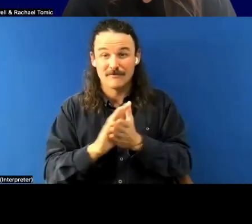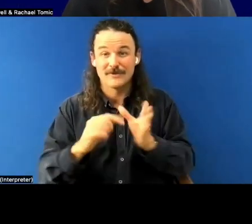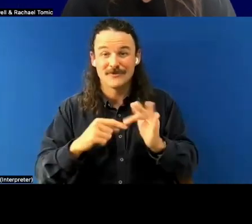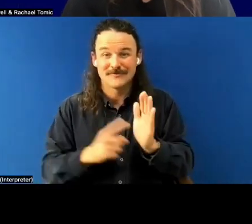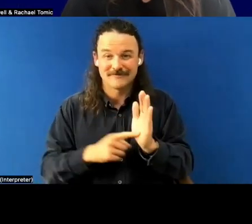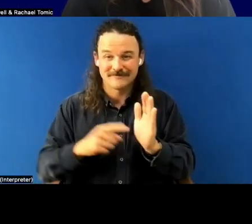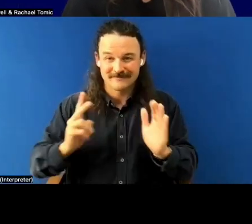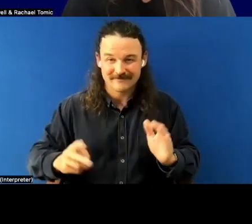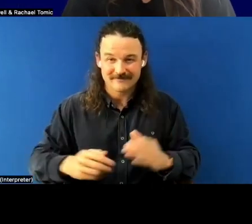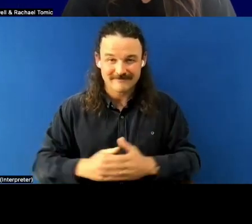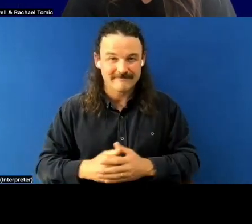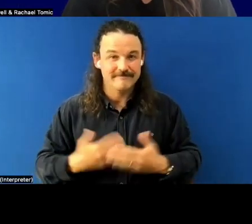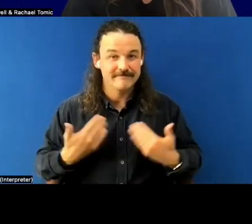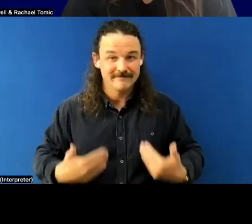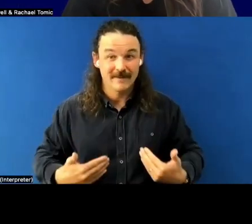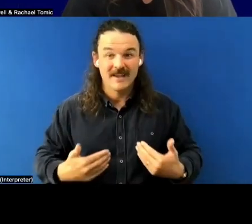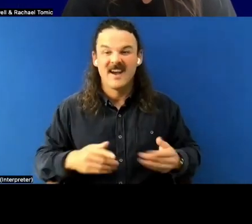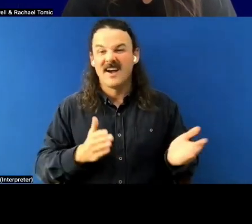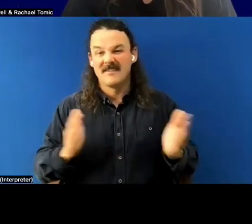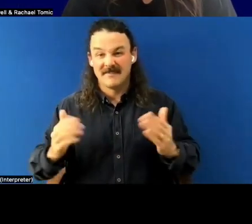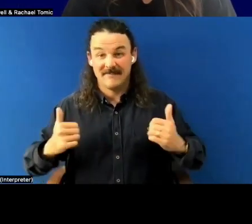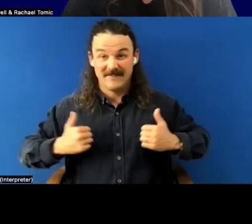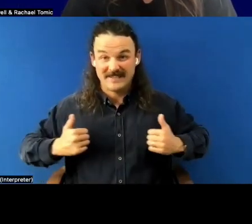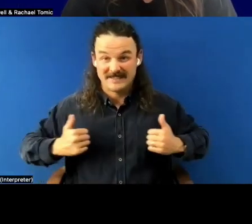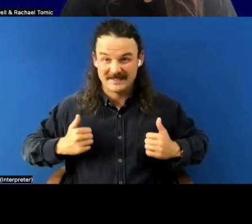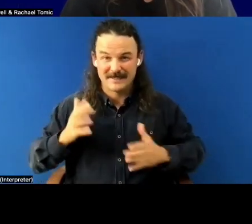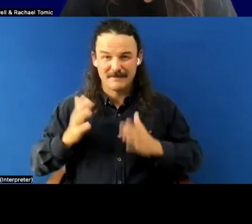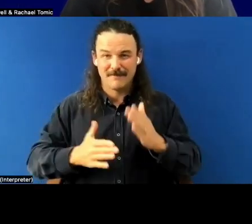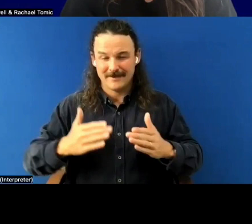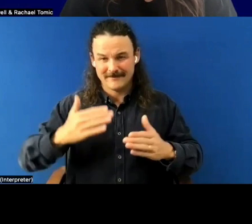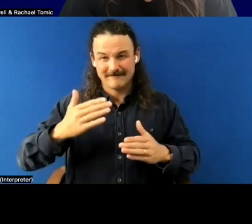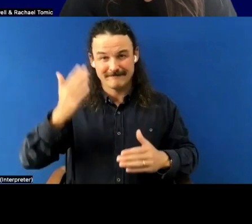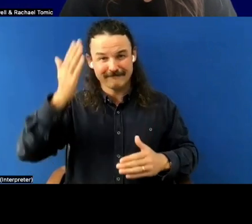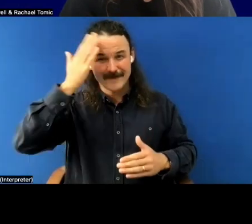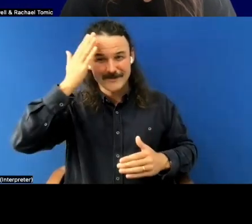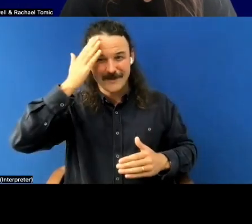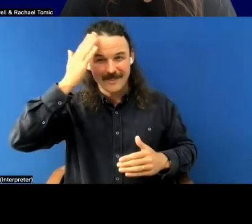which refers to physical and mental wellbeing. So, the fitness